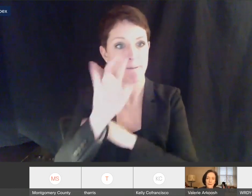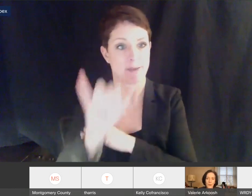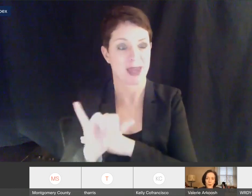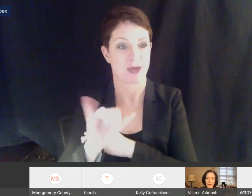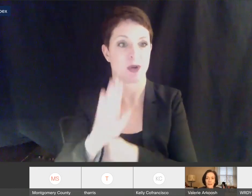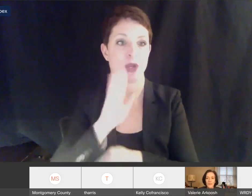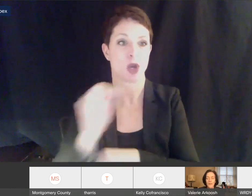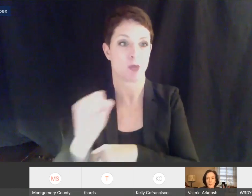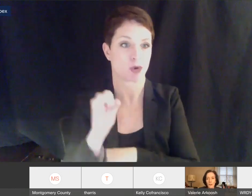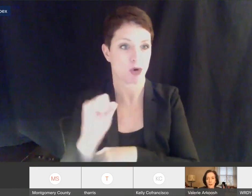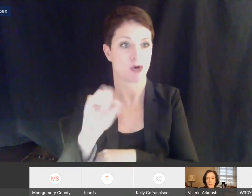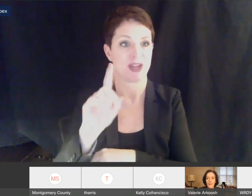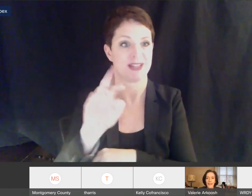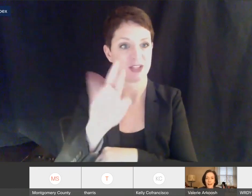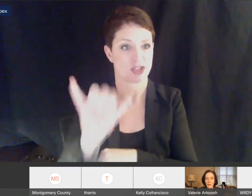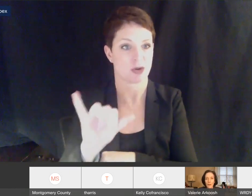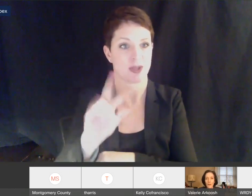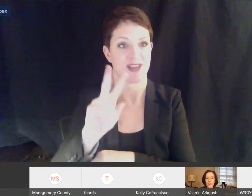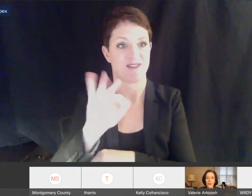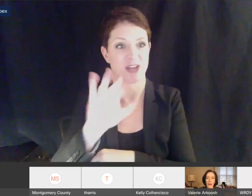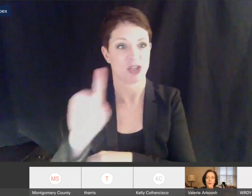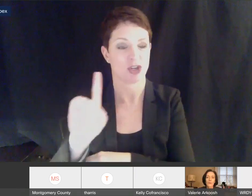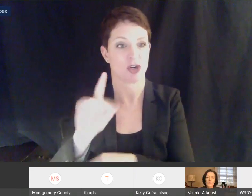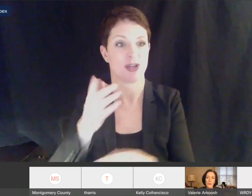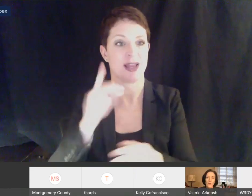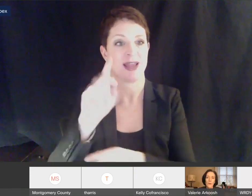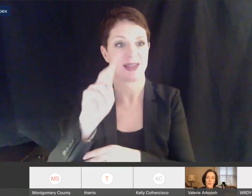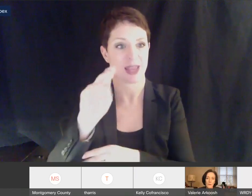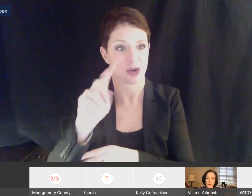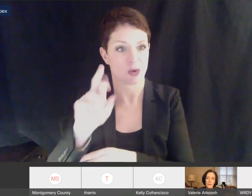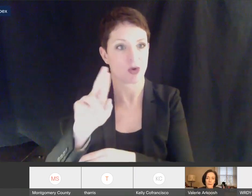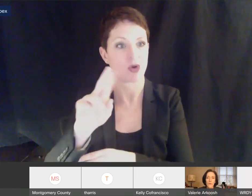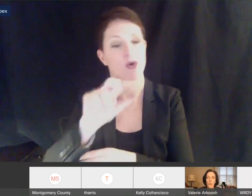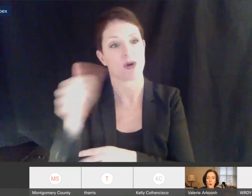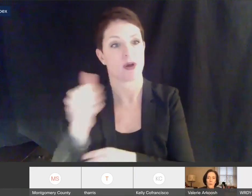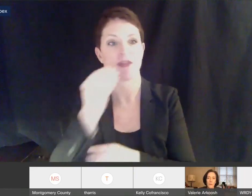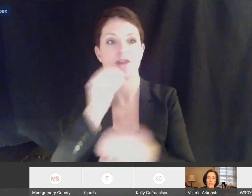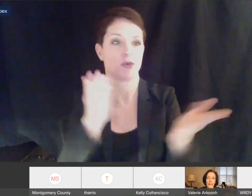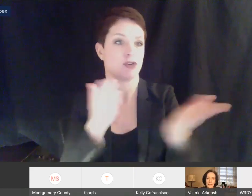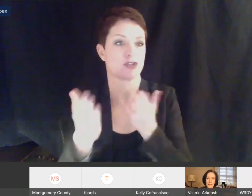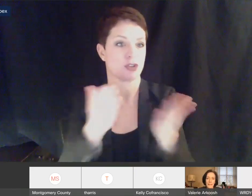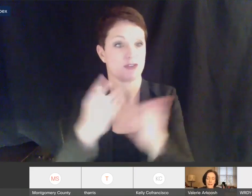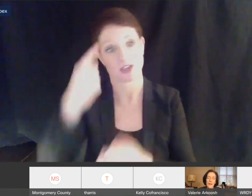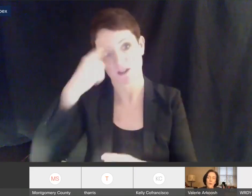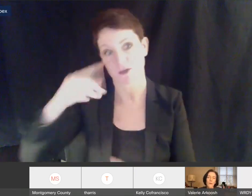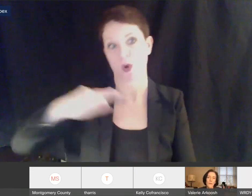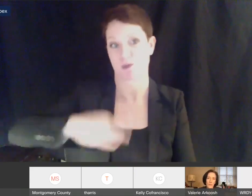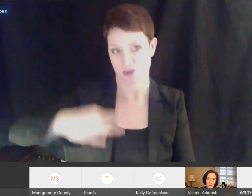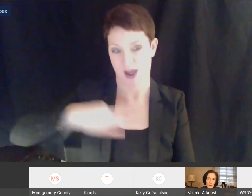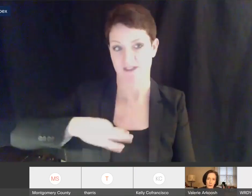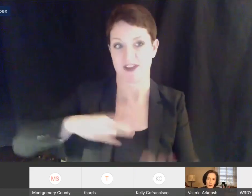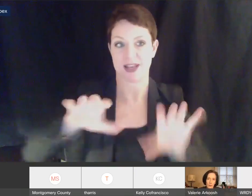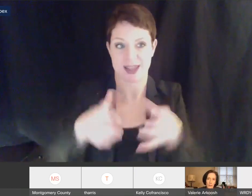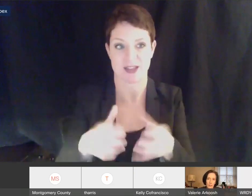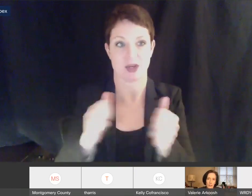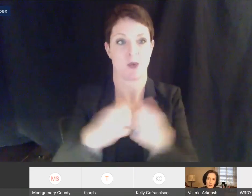distillery, vineyard, caterer, or other food service for-profit entity with a physical location in